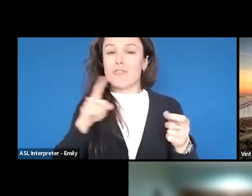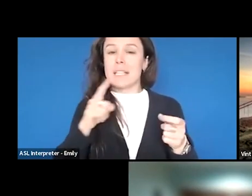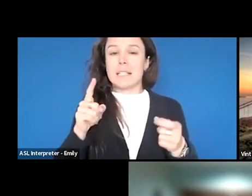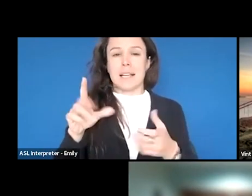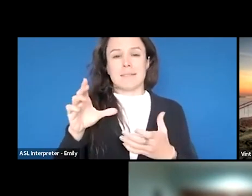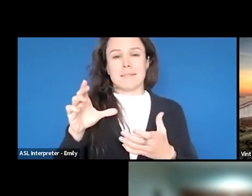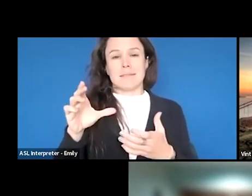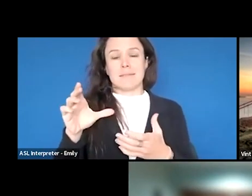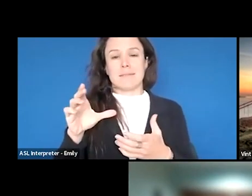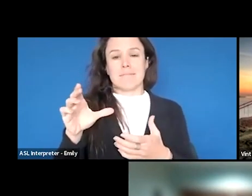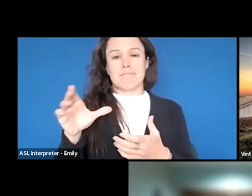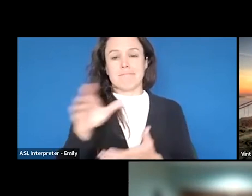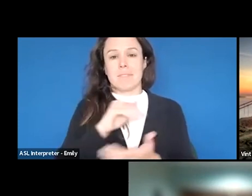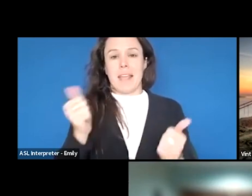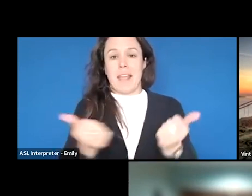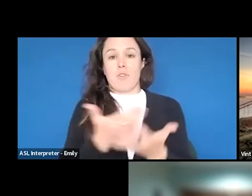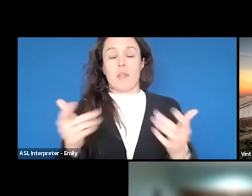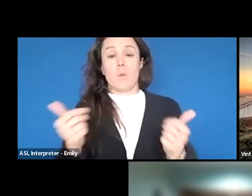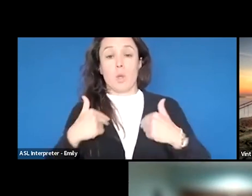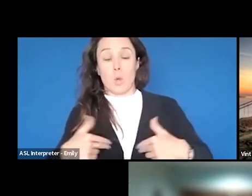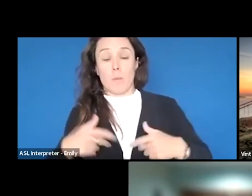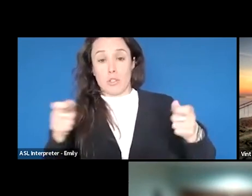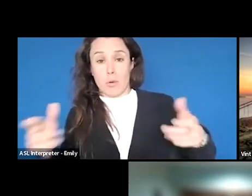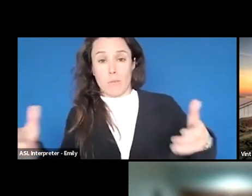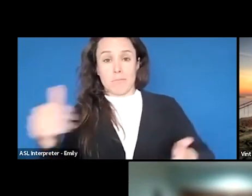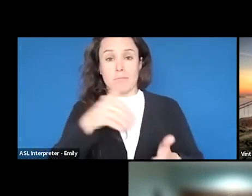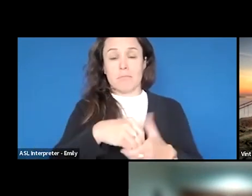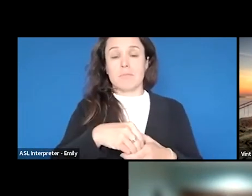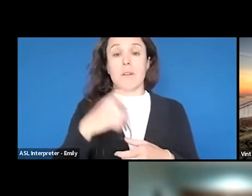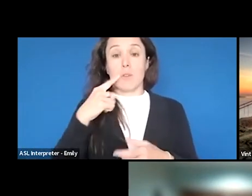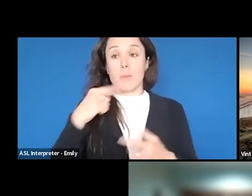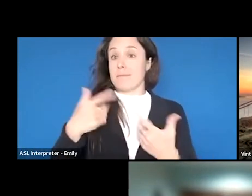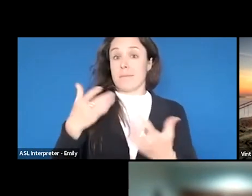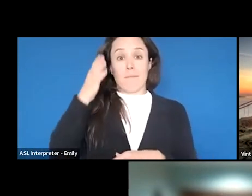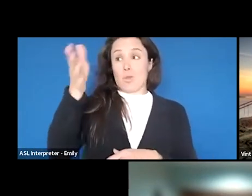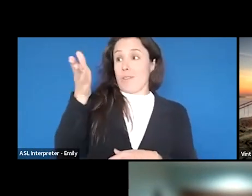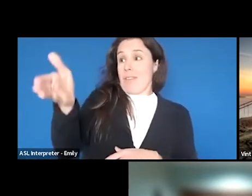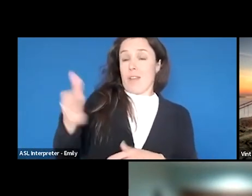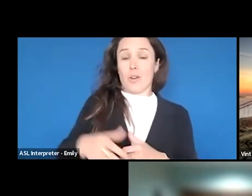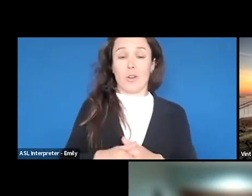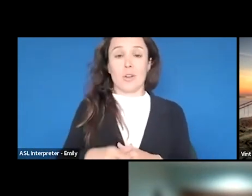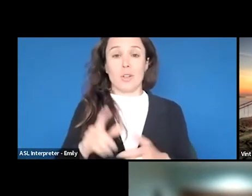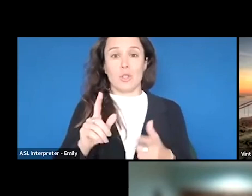control and for me, the design goal and the future have always been to amplify, augment, empower,